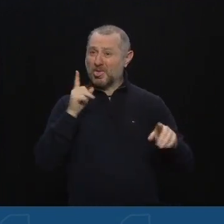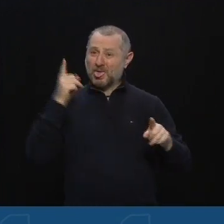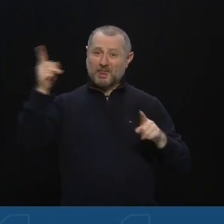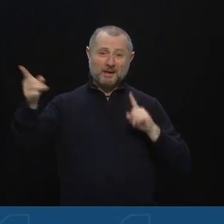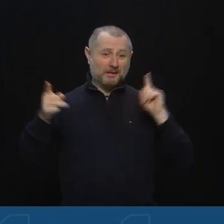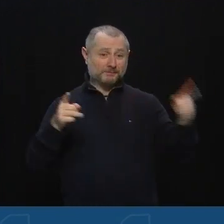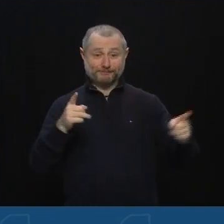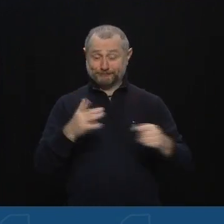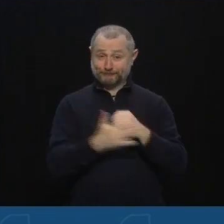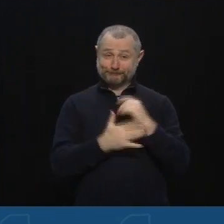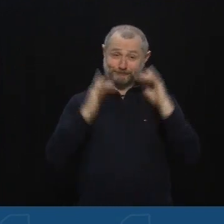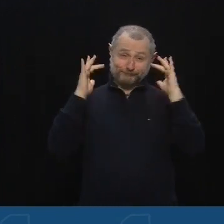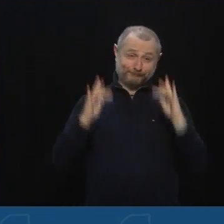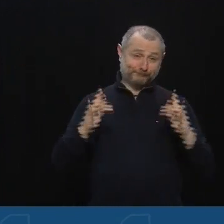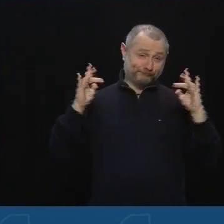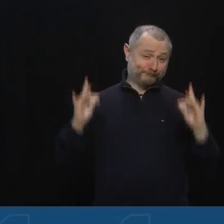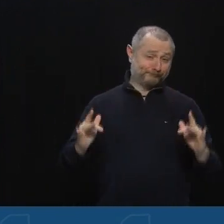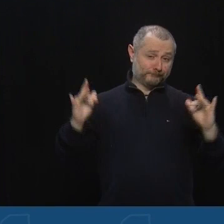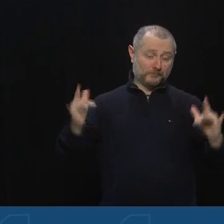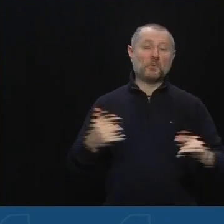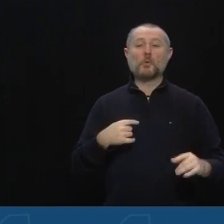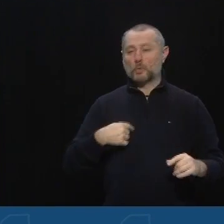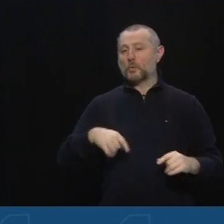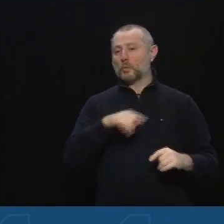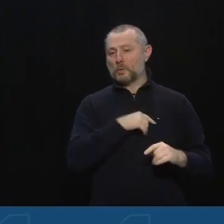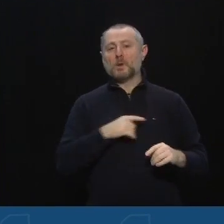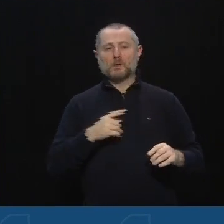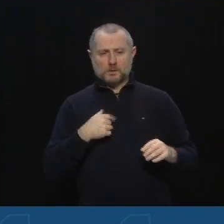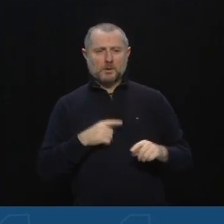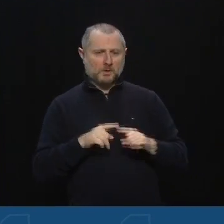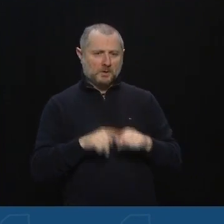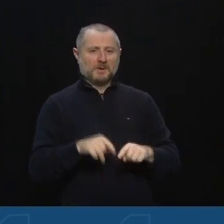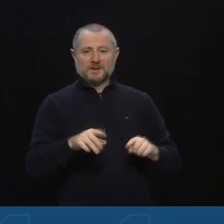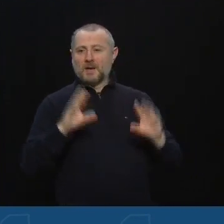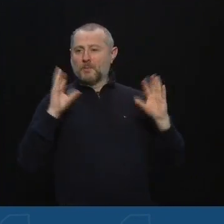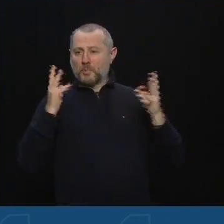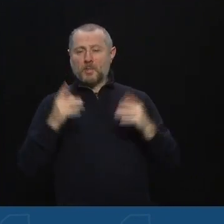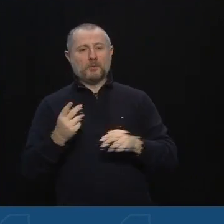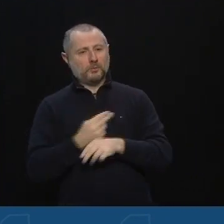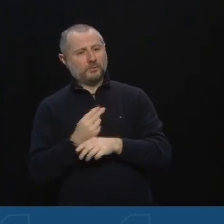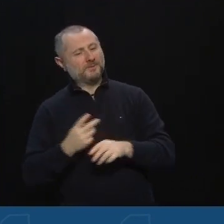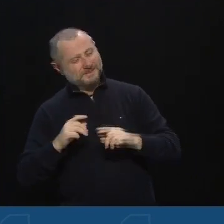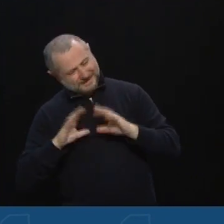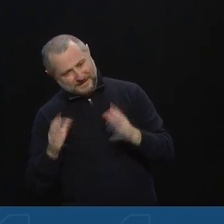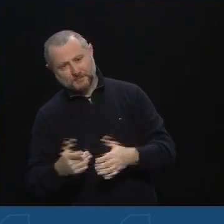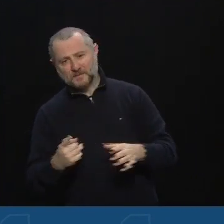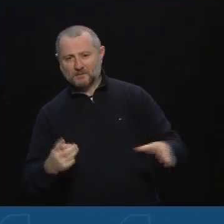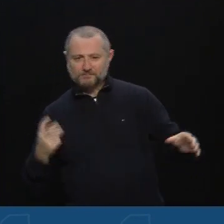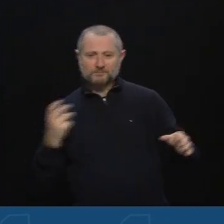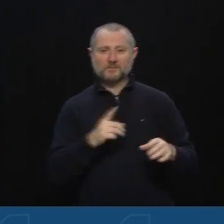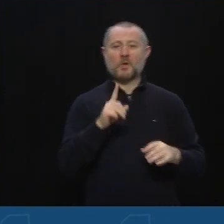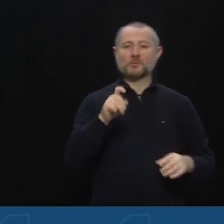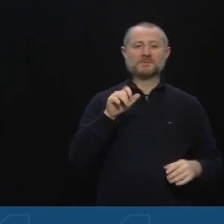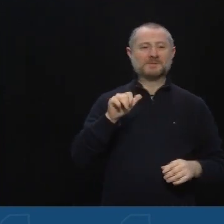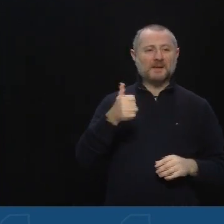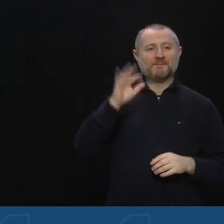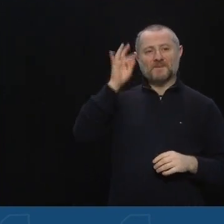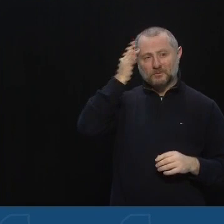SOMEONE TO ANOTHER HOSPITAL, WHETHER THEY ARE IN WATERTOWN AND NEED TO GO TO SYRACUSE OR ANYWHERE. THIS HAS BEEN A REAL CHALLENGE